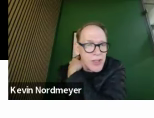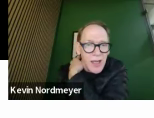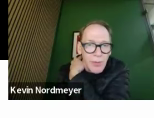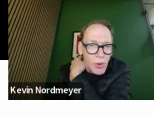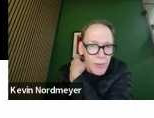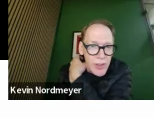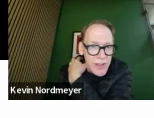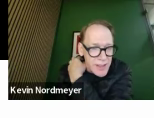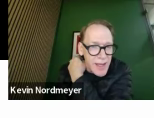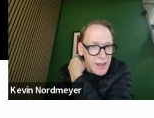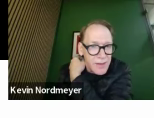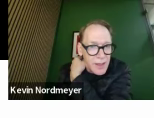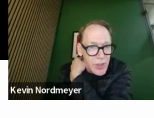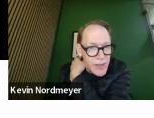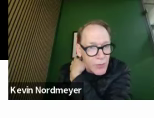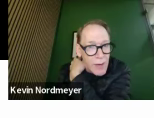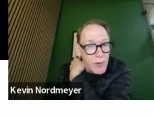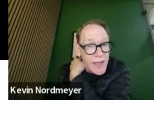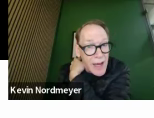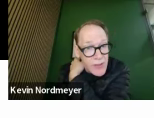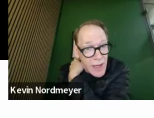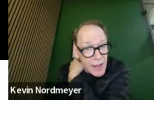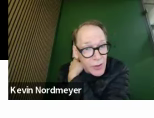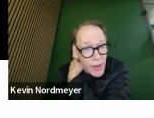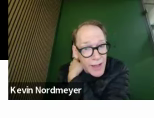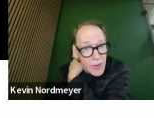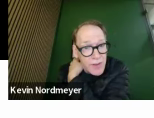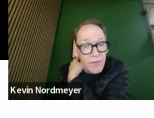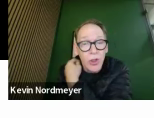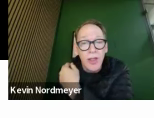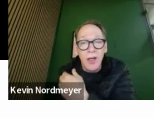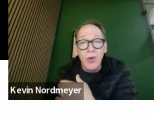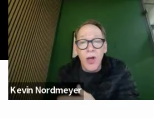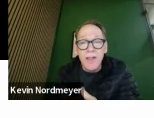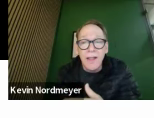These are just a couple more images. This is that image of that ramp from the outside on the right. So it's looking across